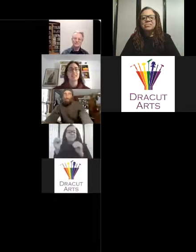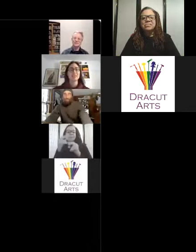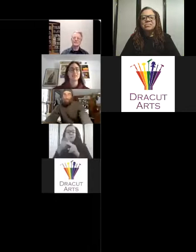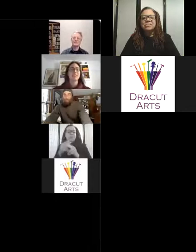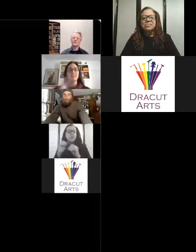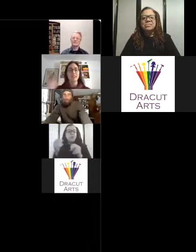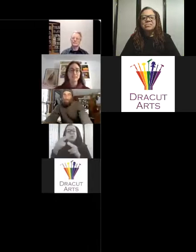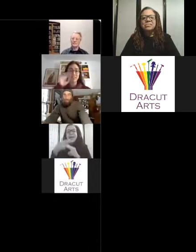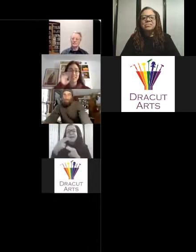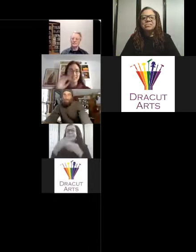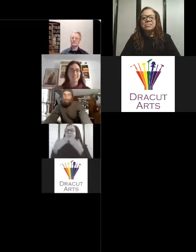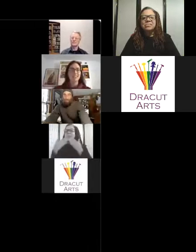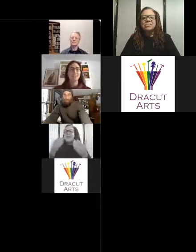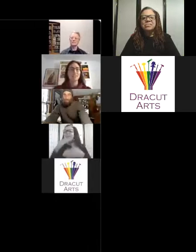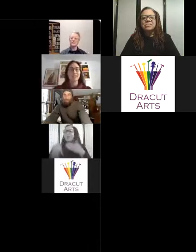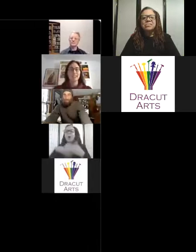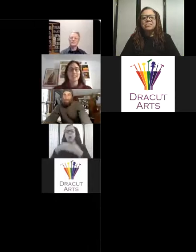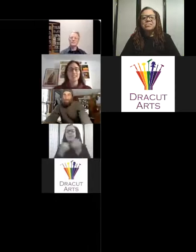So, thank you to everyone, and thanks for tuning in guys!